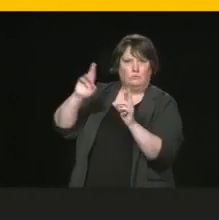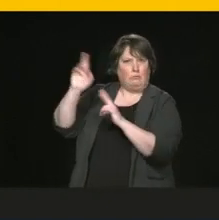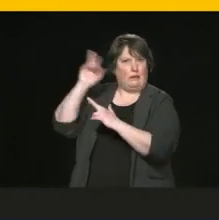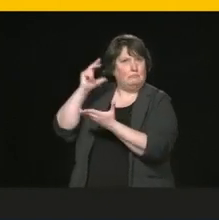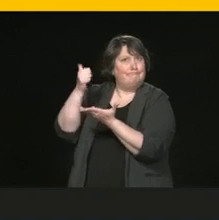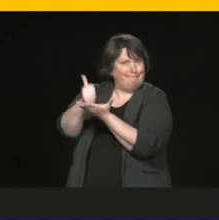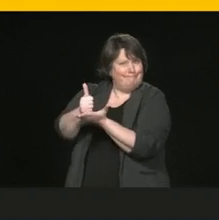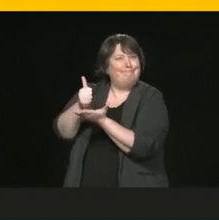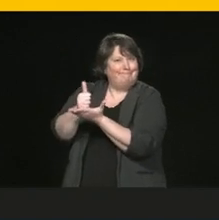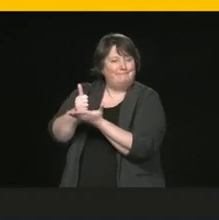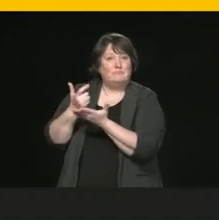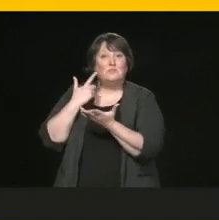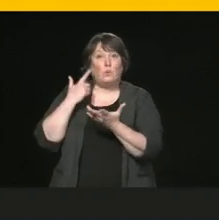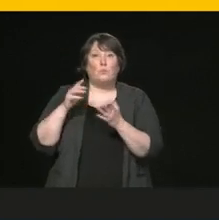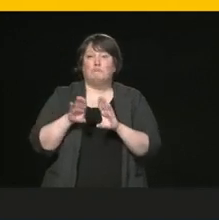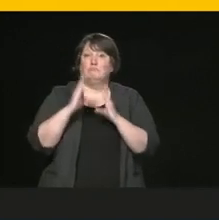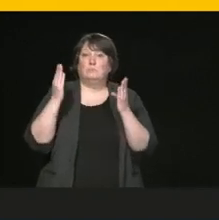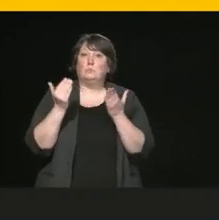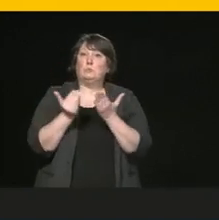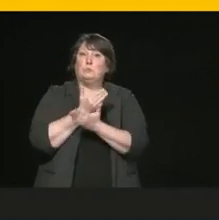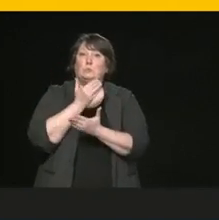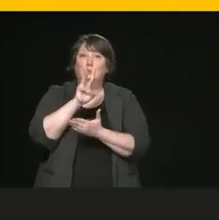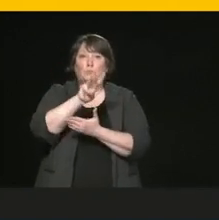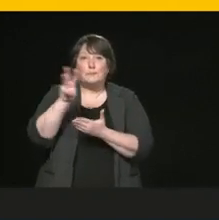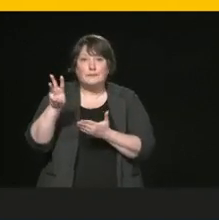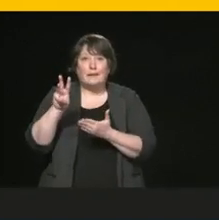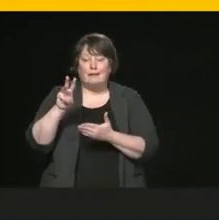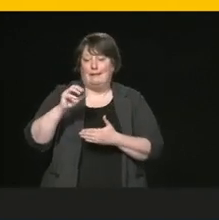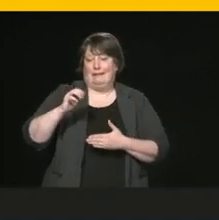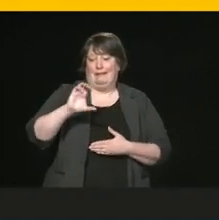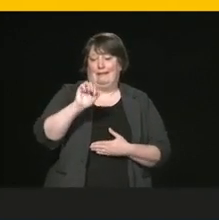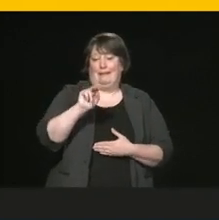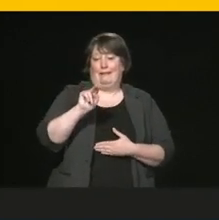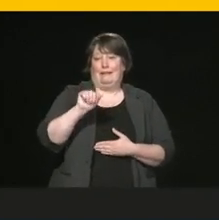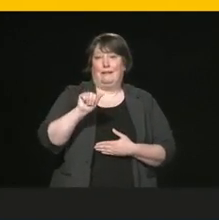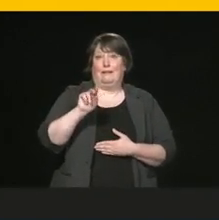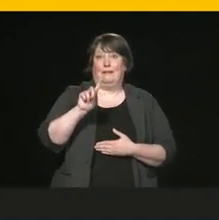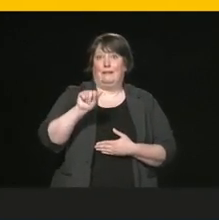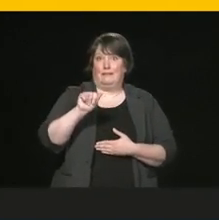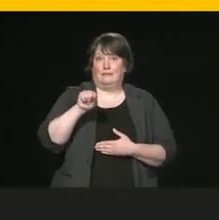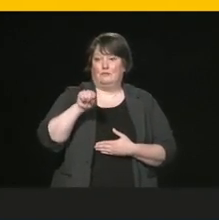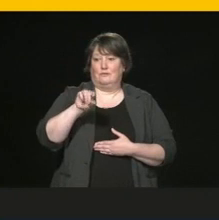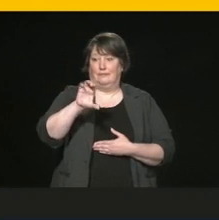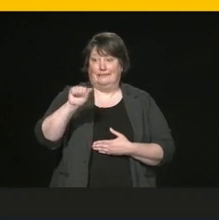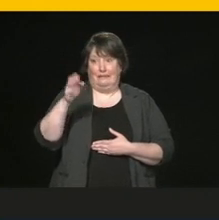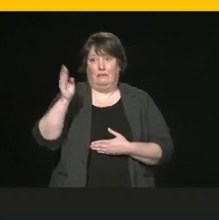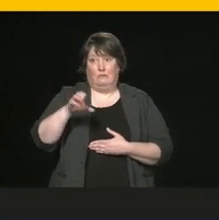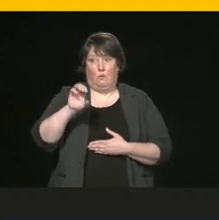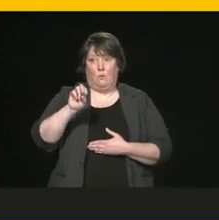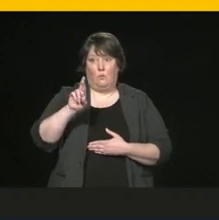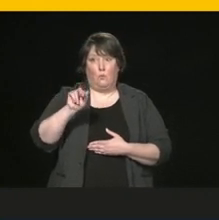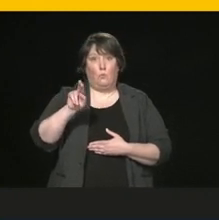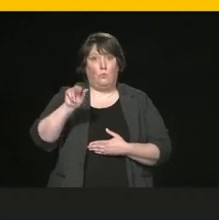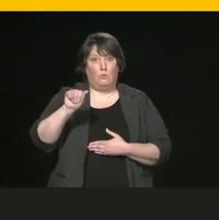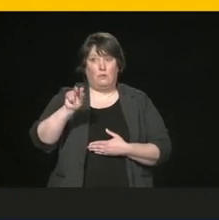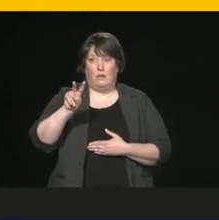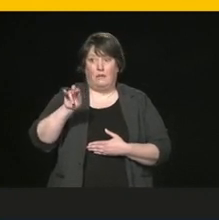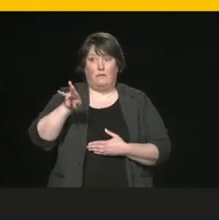HELP. WE HAVE LAUNCHED A MENTAL HEALTH PORTAL AT CANADA.CA AND